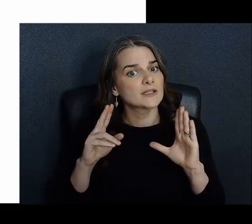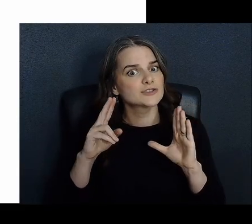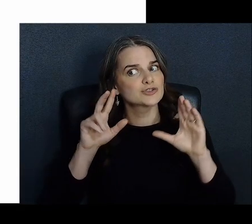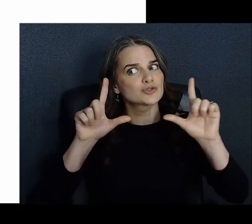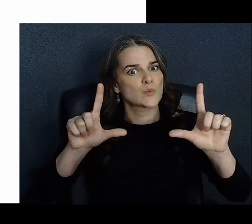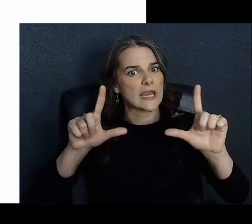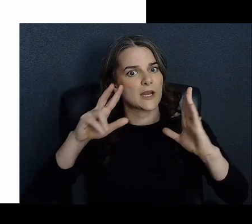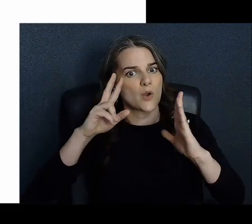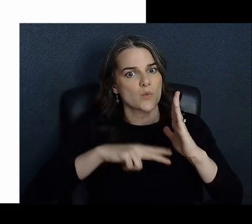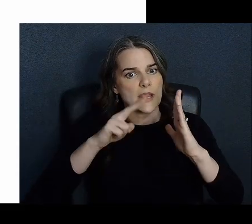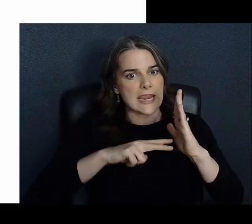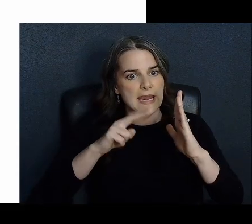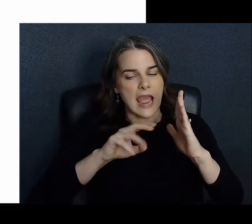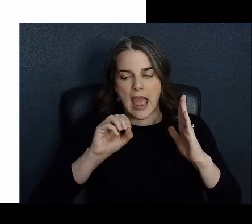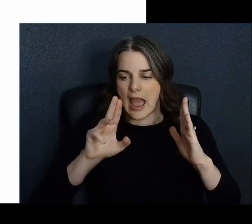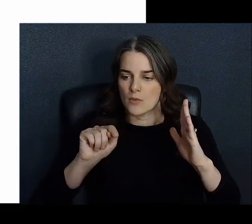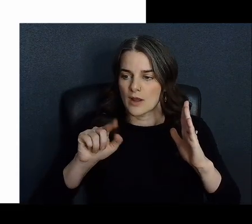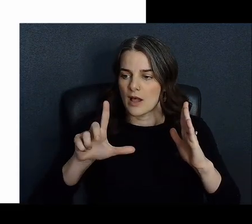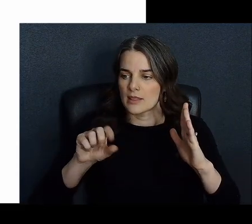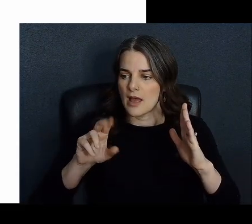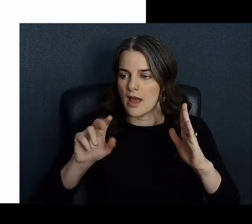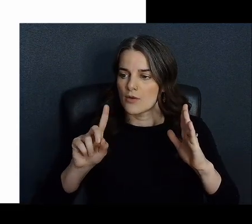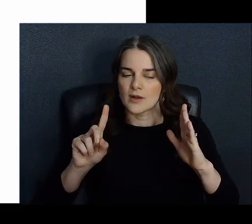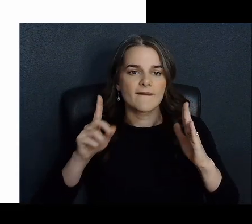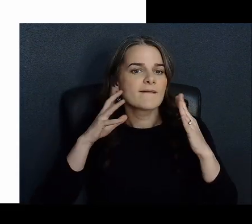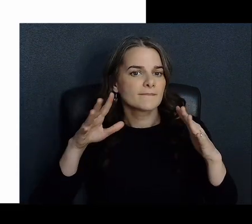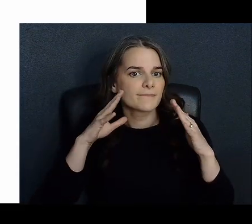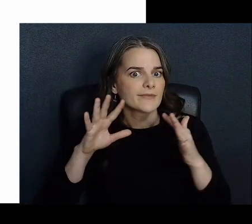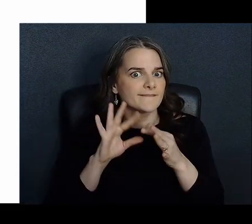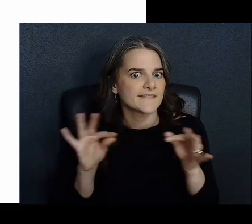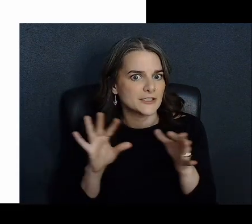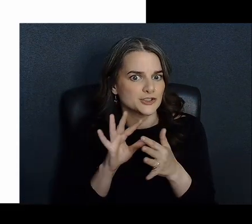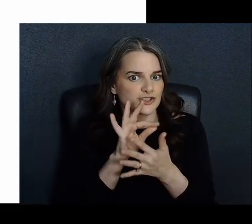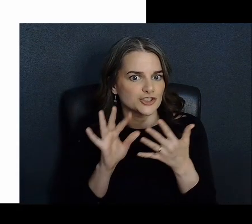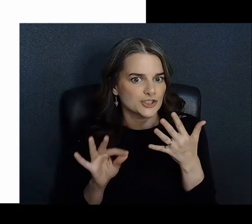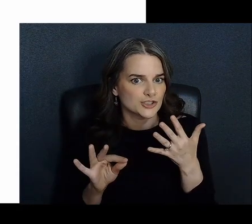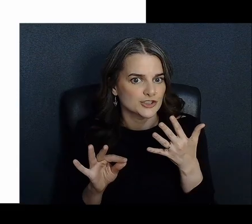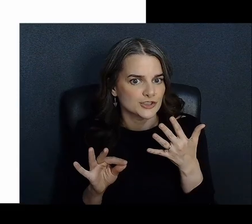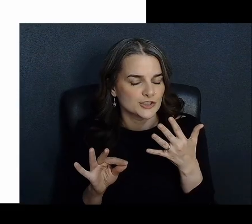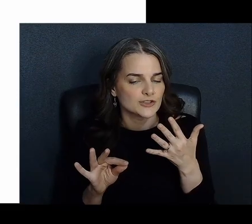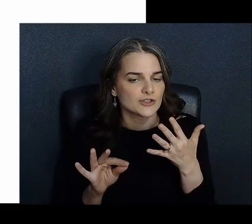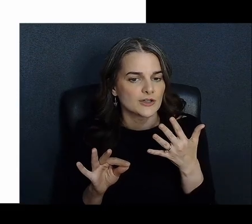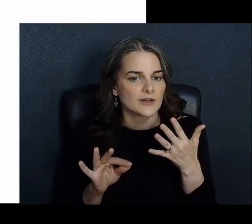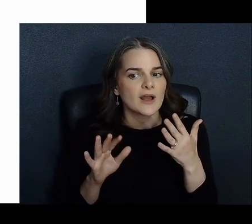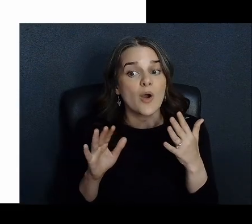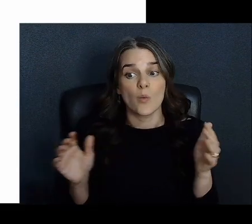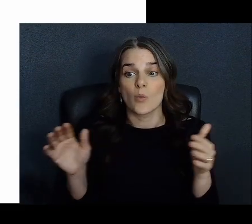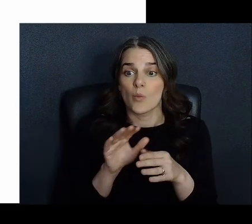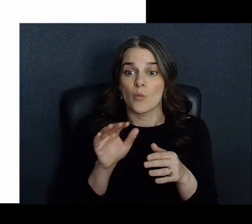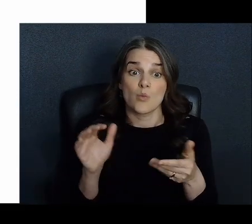but I'm not sure how well it works totally with Narrator. I haven't checked the updates lately since Windows just updated. So who knows?